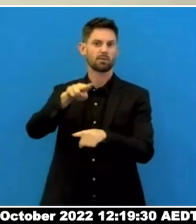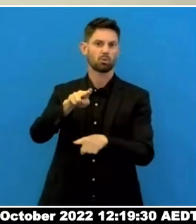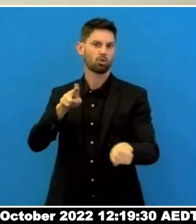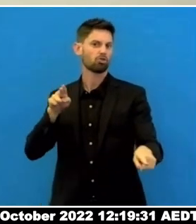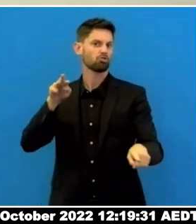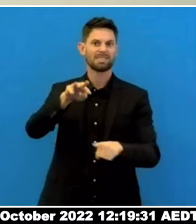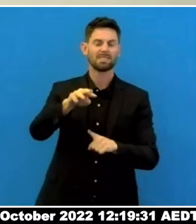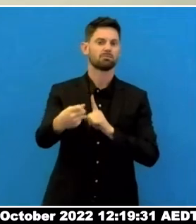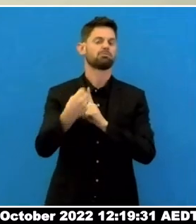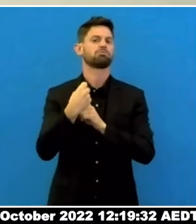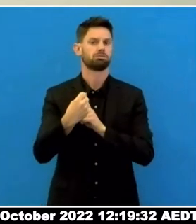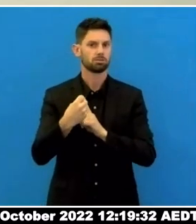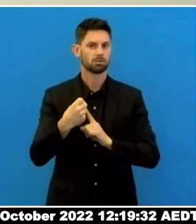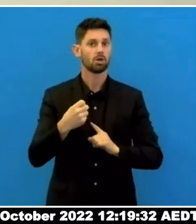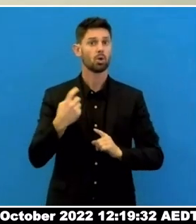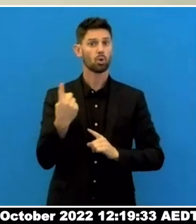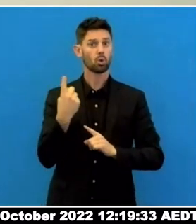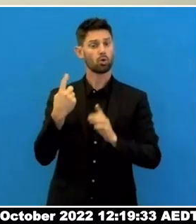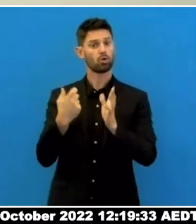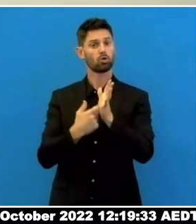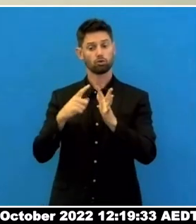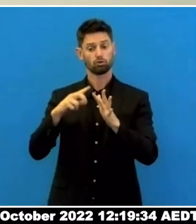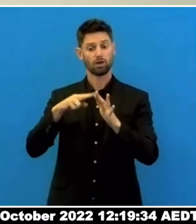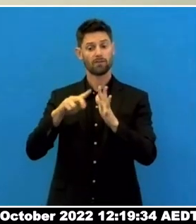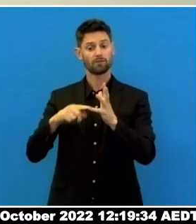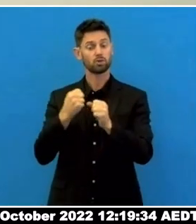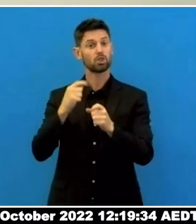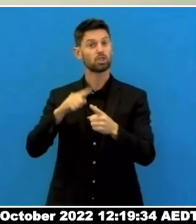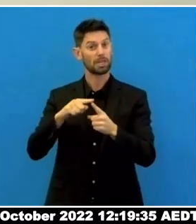Refugee related trauma is repeated, it's prolonged, it's severe,